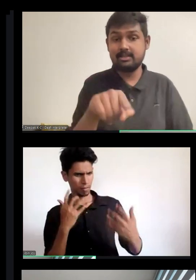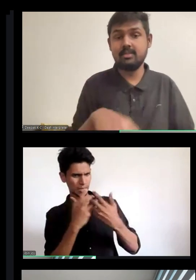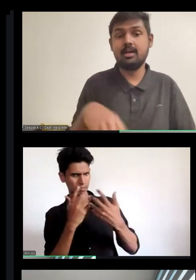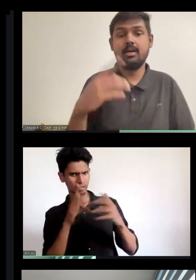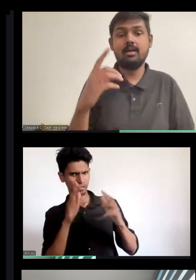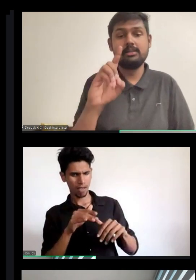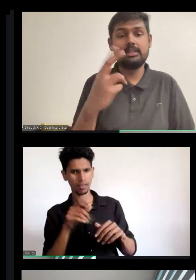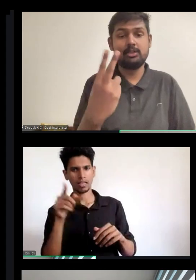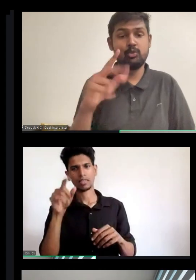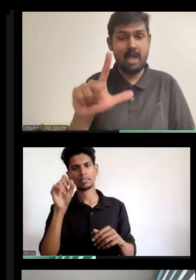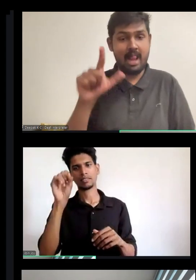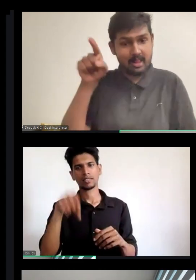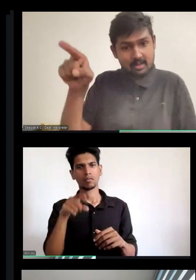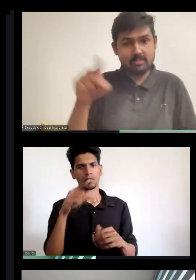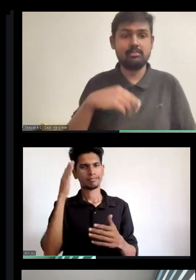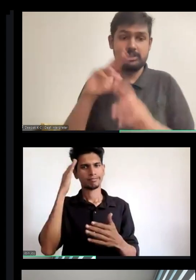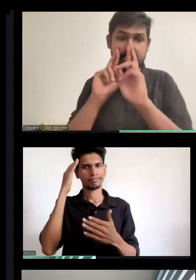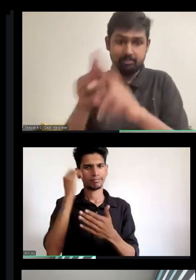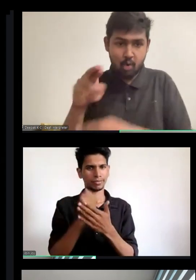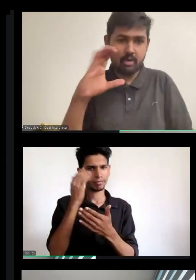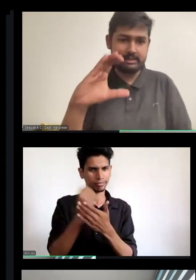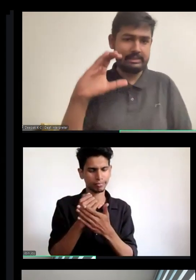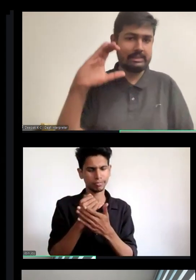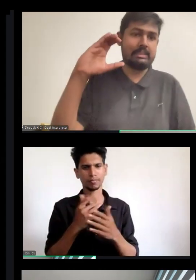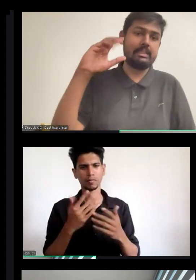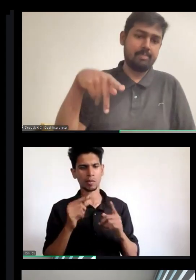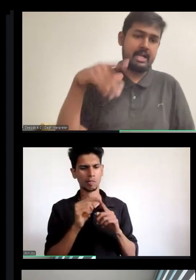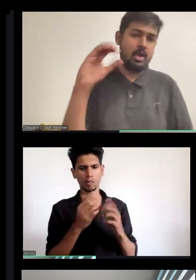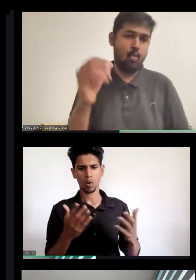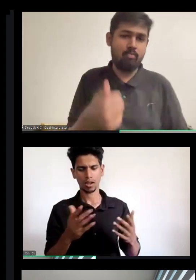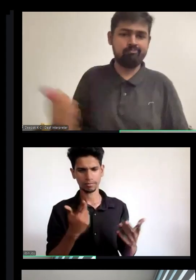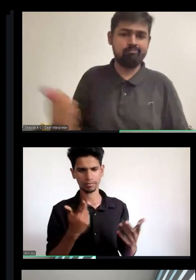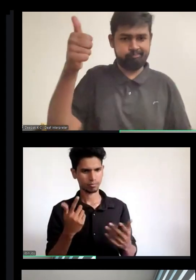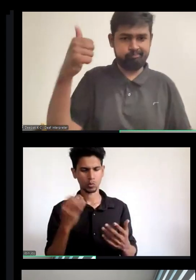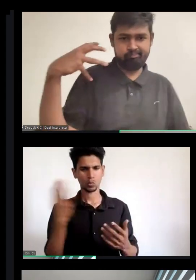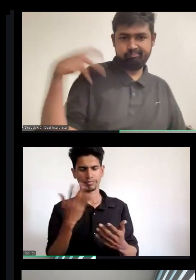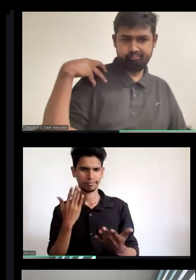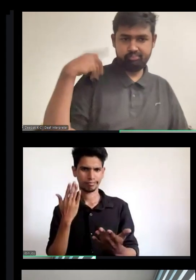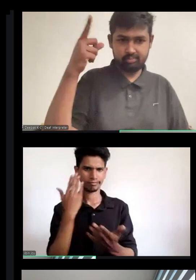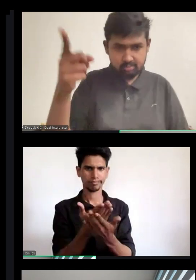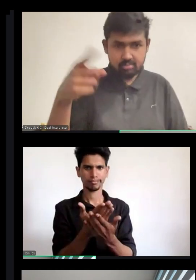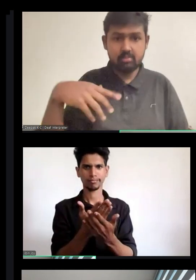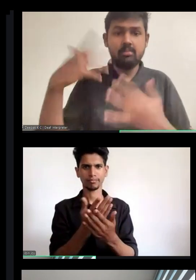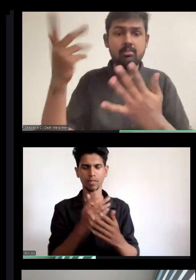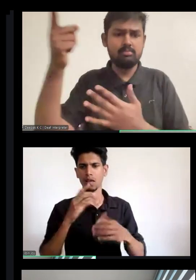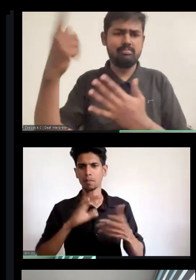It could be procurement, a product launch, hiring, and check whether there is an accessibility gate.